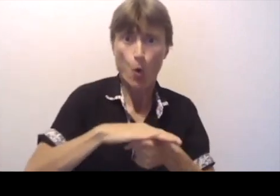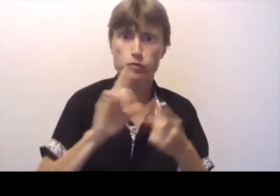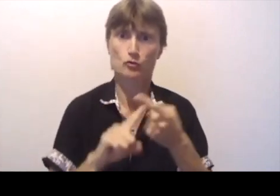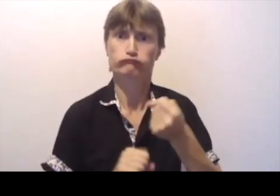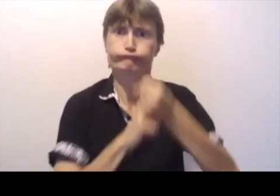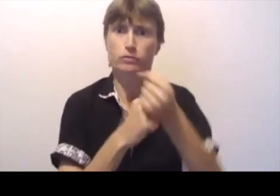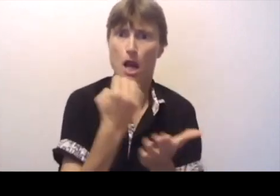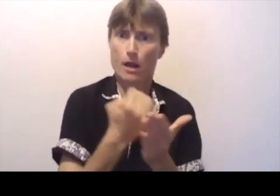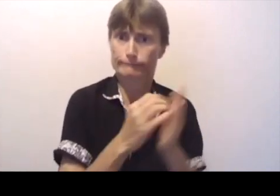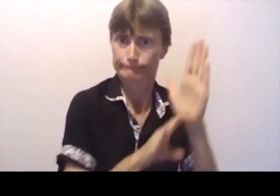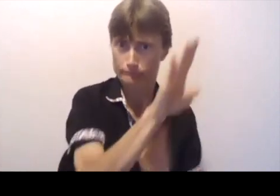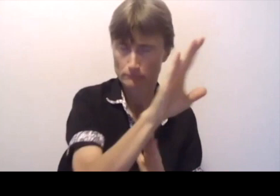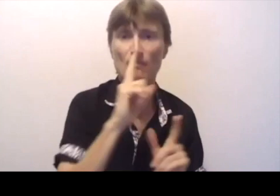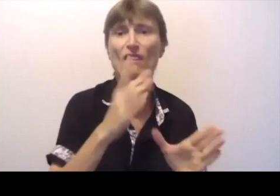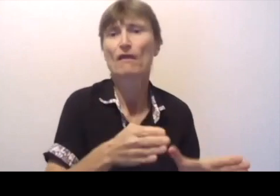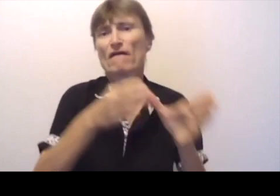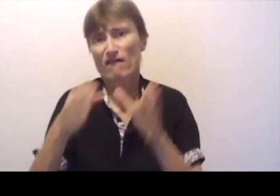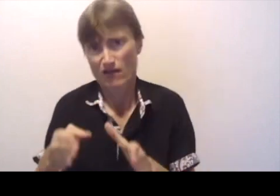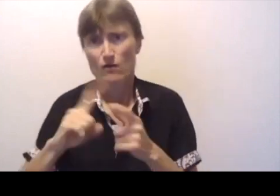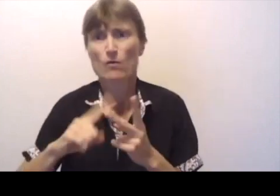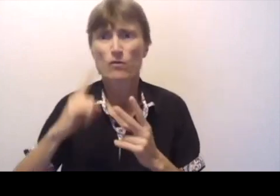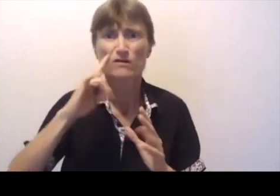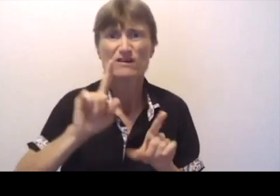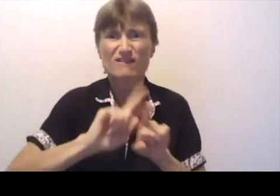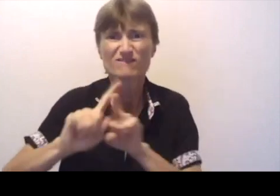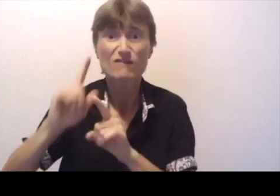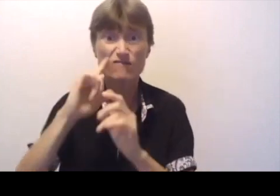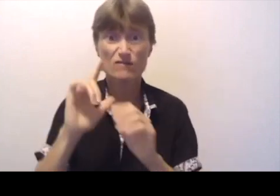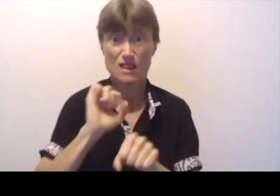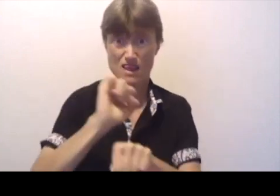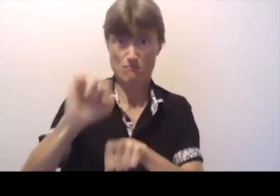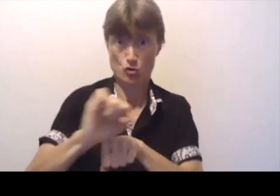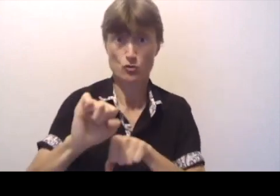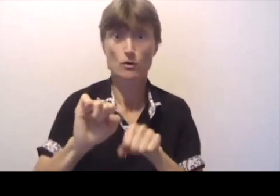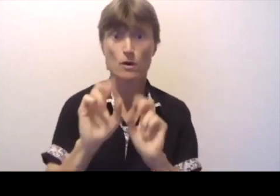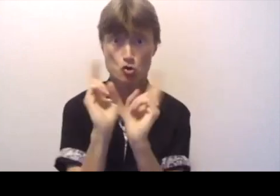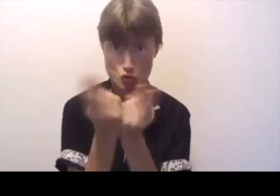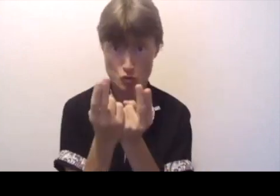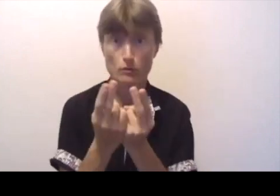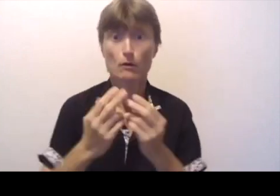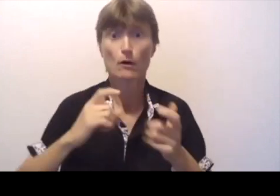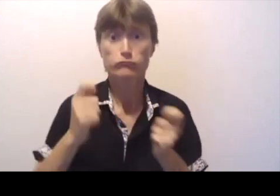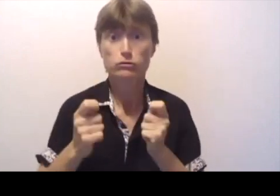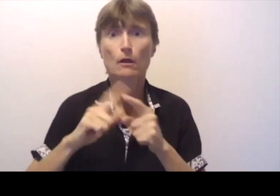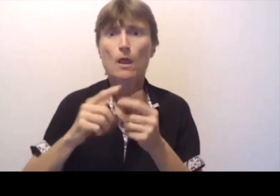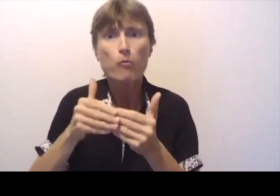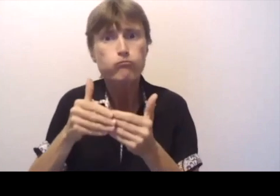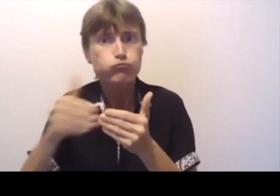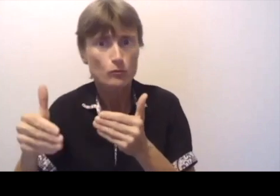industry during the massive organizing drive by the labor movement uh they were also post-war they were pushed out of that